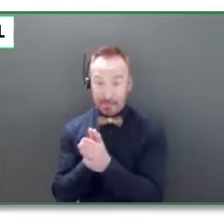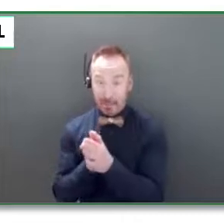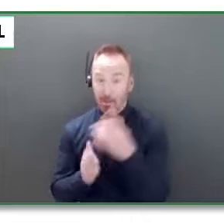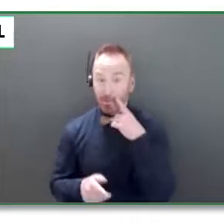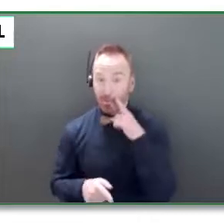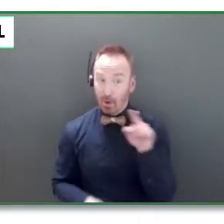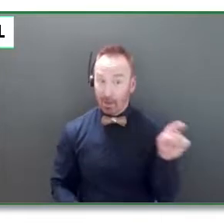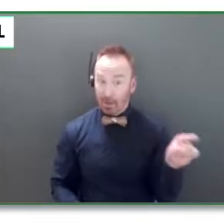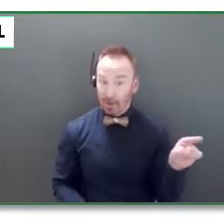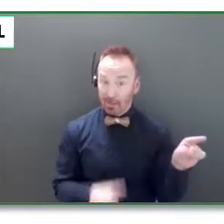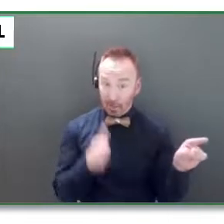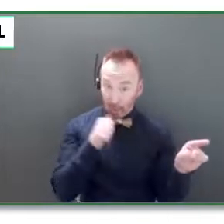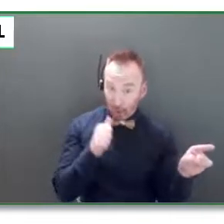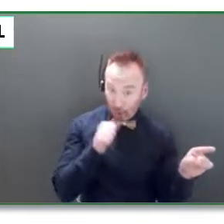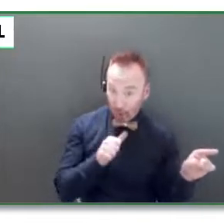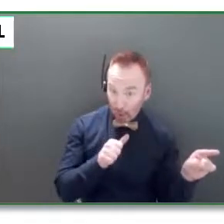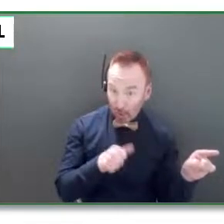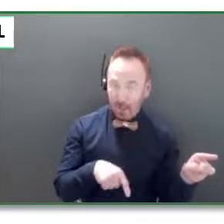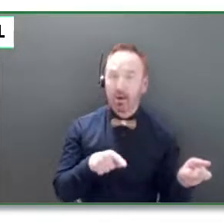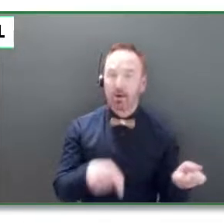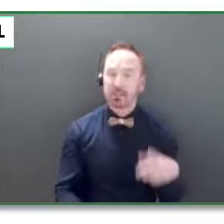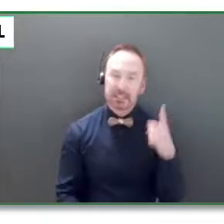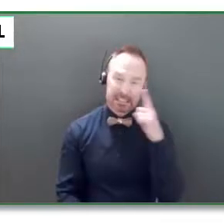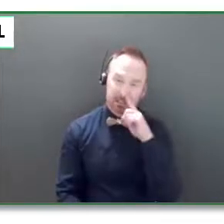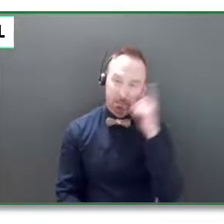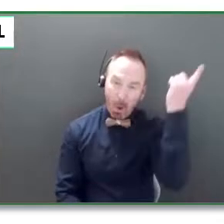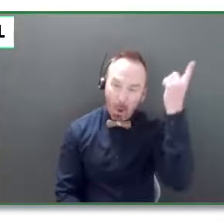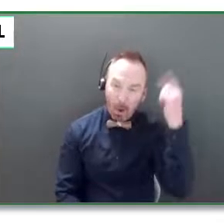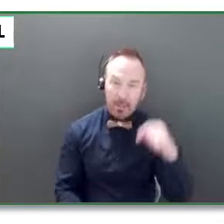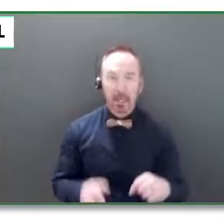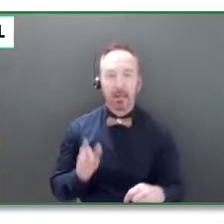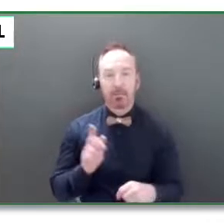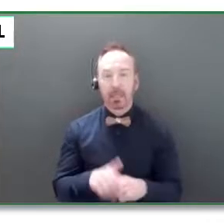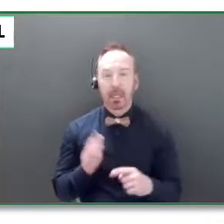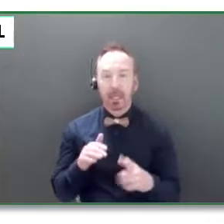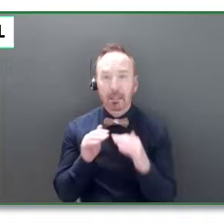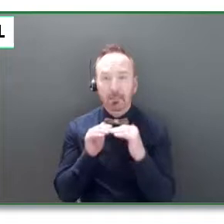Or would she be bored by the unvarying terrain or discouraged by the distance